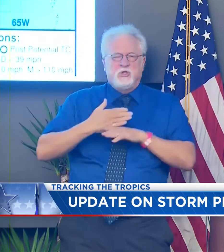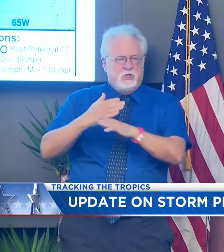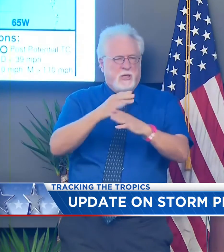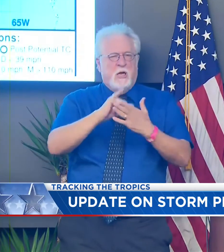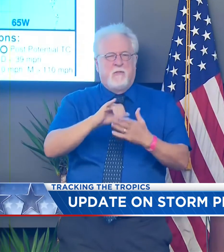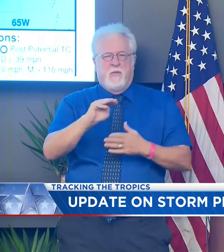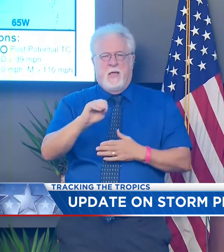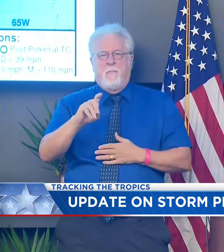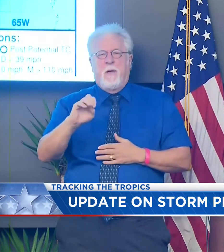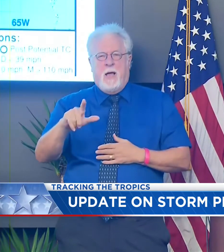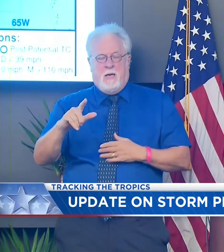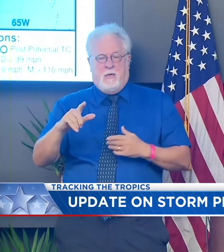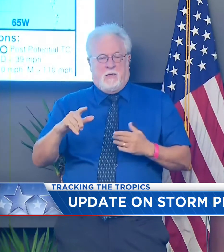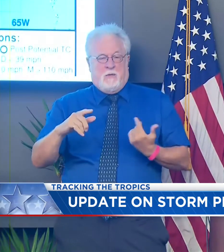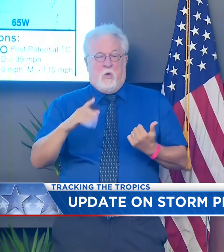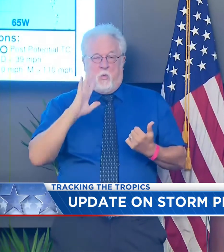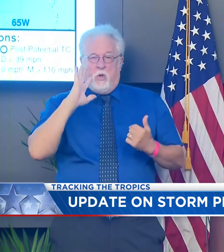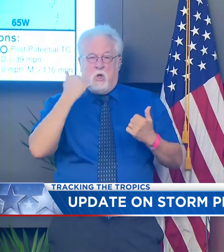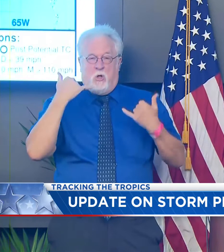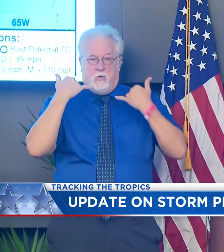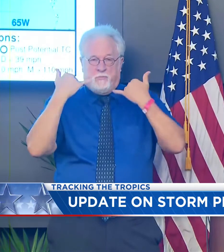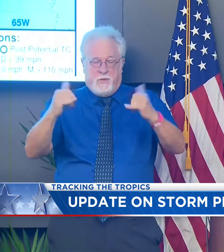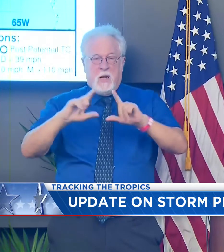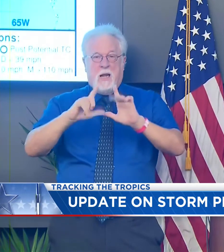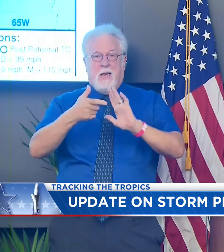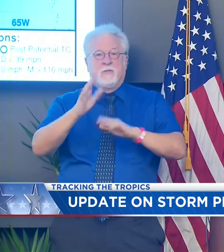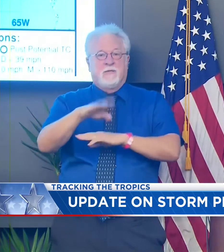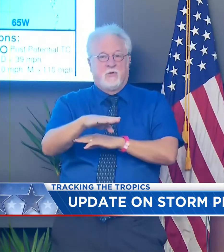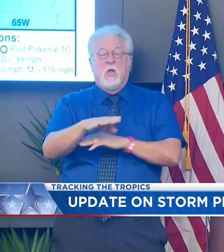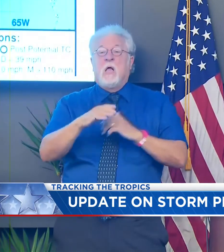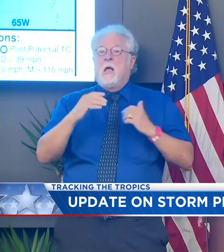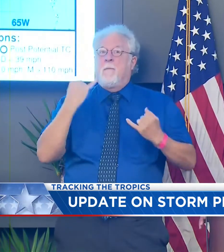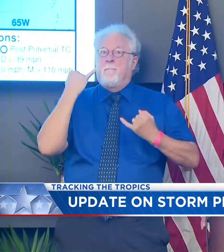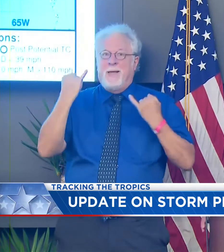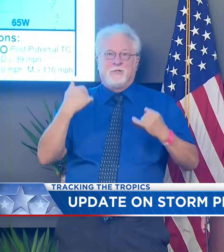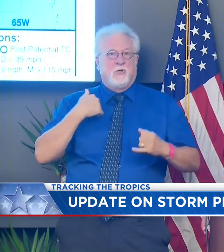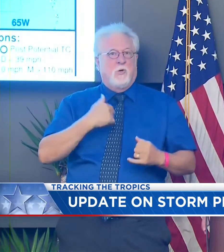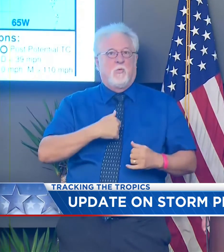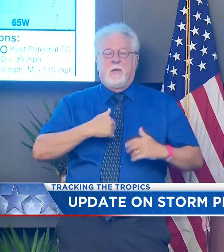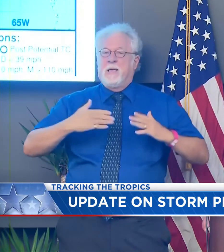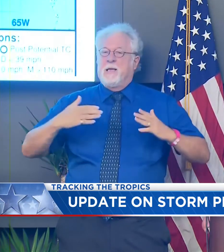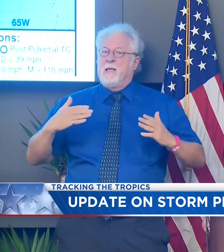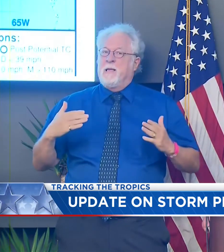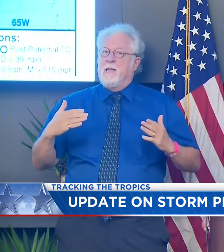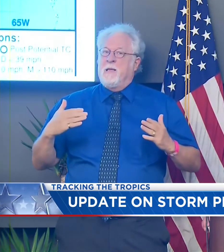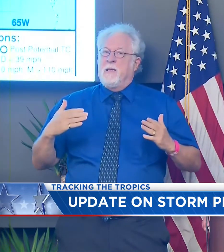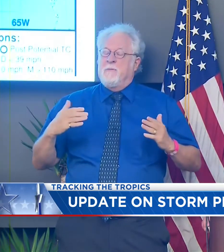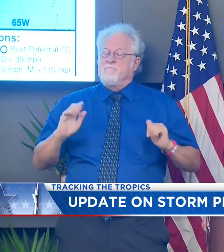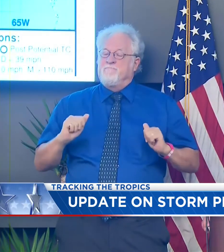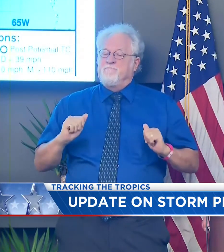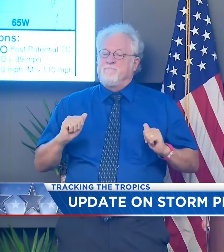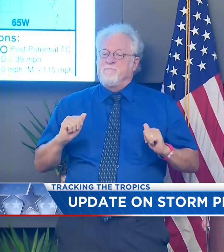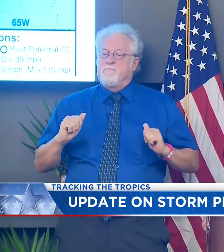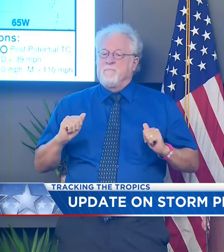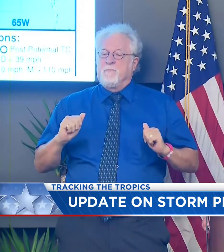MODELLING DATA FOR GATE CLOSURES TO ALL LEVEE DISTRICTS AND PARISHS AND WILL BE SHARING THE